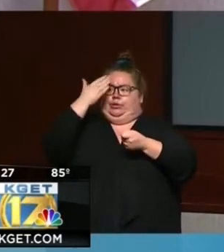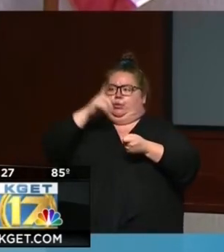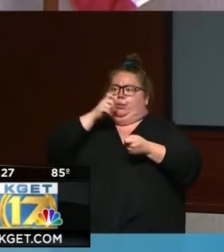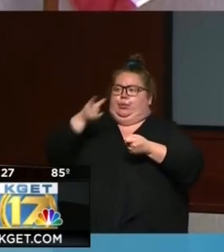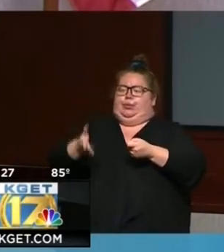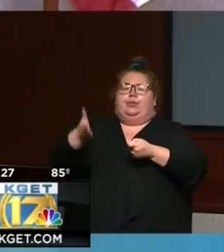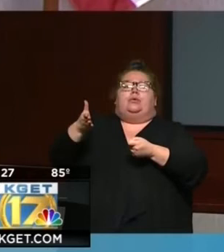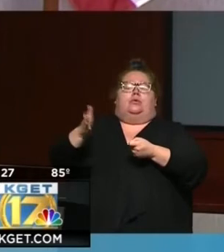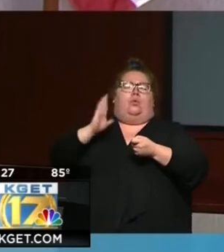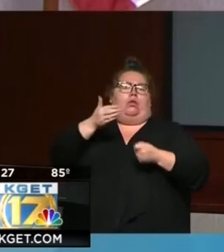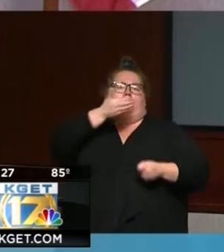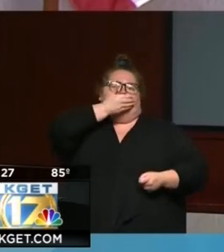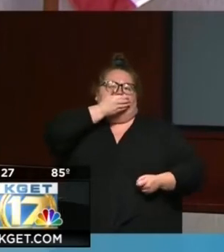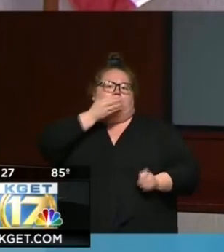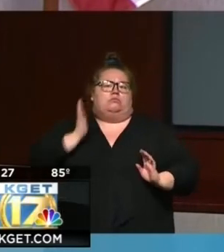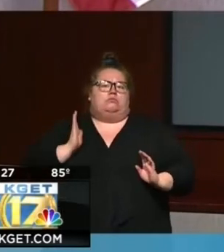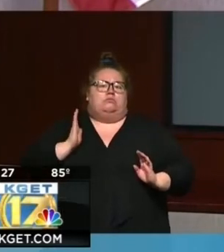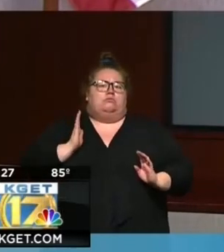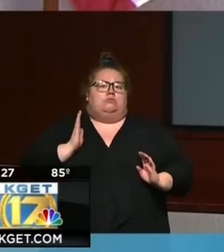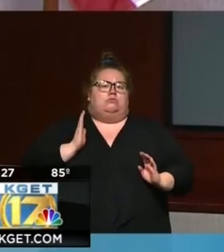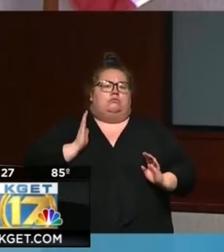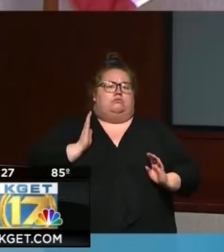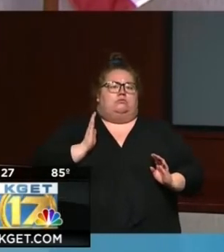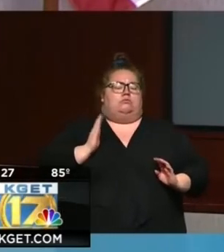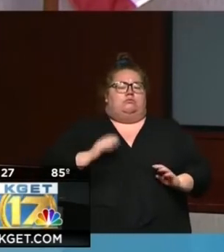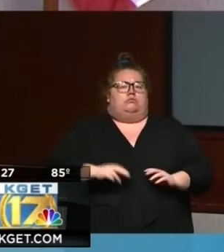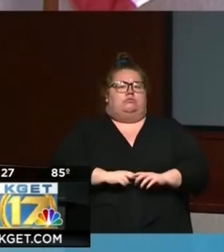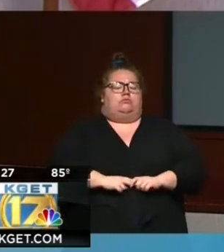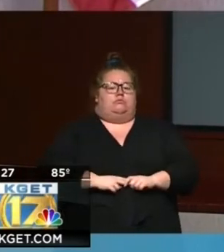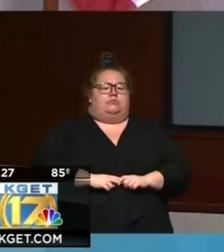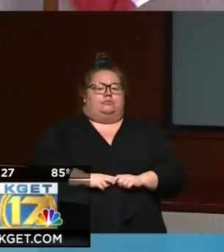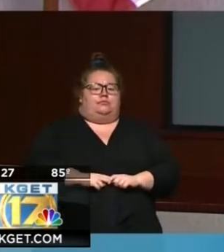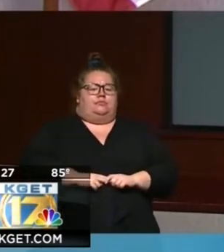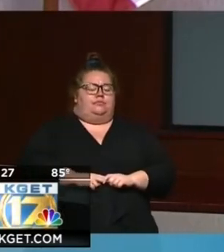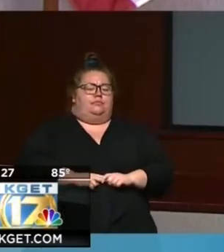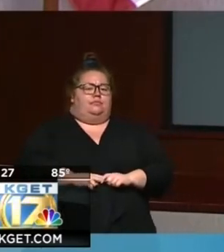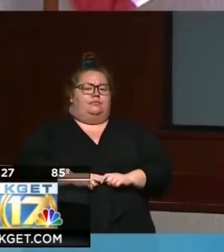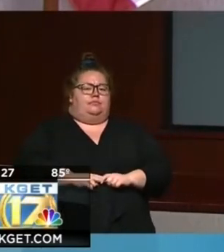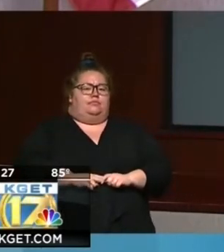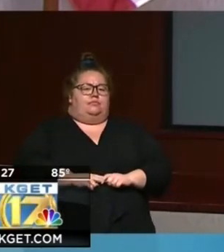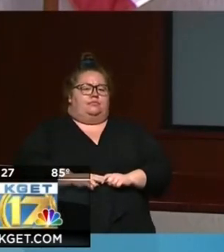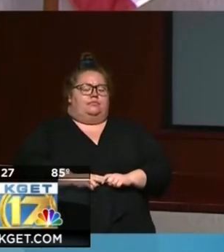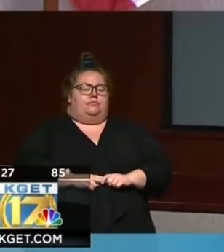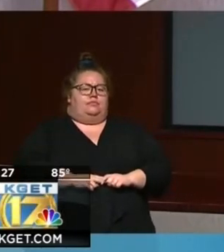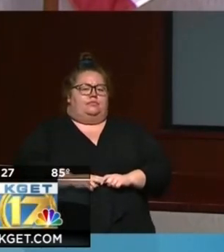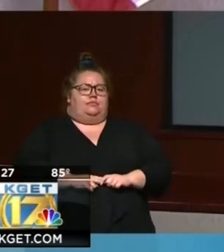BE ABLE TO BE AROUND OTHER PEOPLE, PARTICULARLY PEOPLE THEY ARE NOT FAMILIAR WITH AND